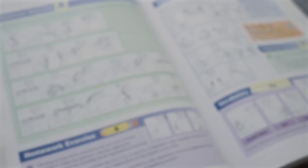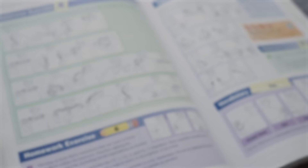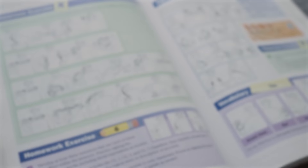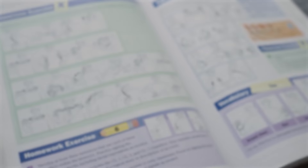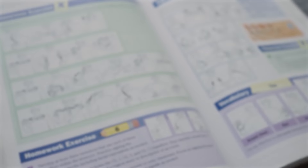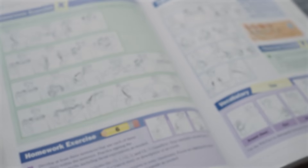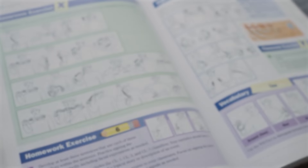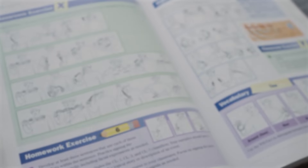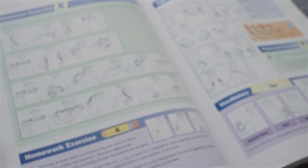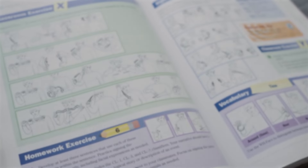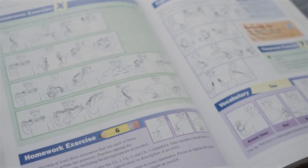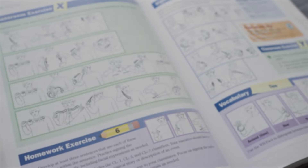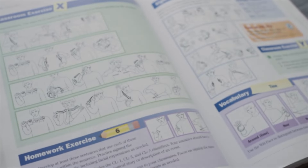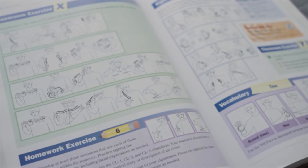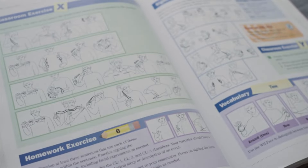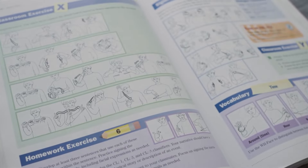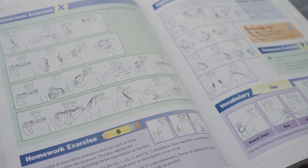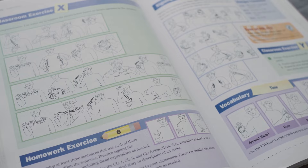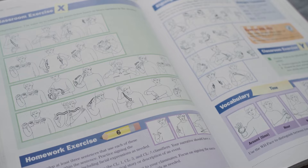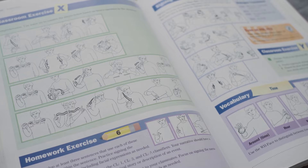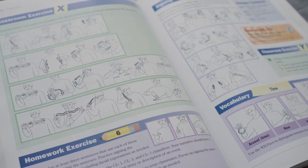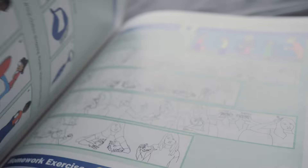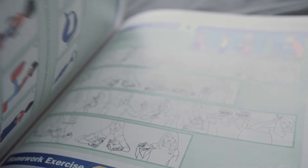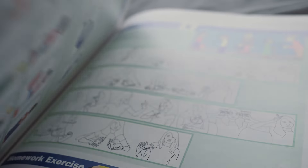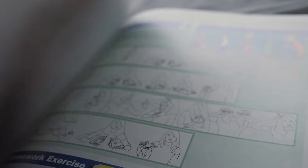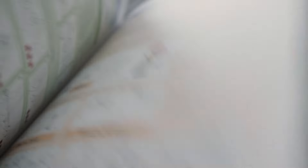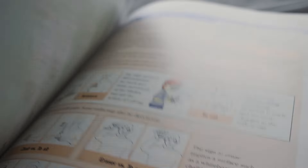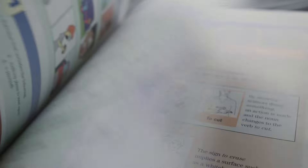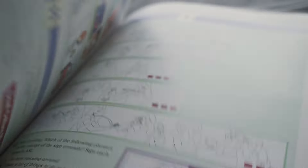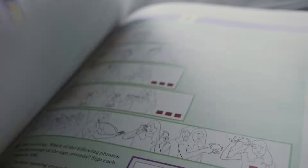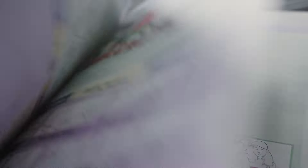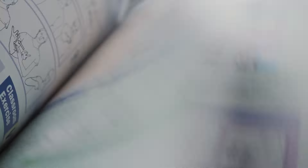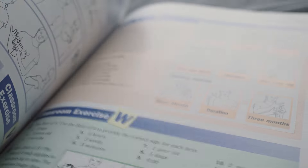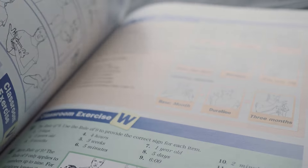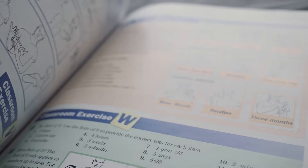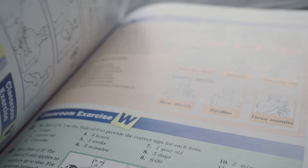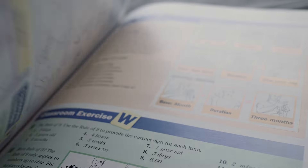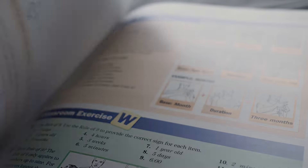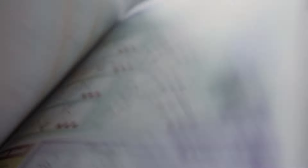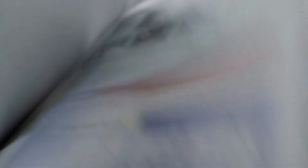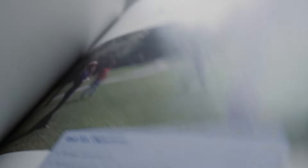There are a variety of books that teach signs in print form; those can be very